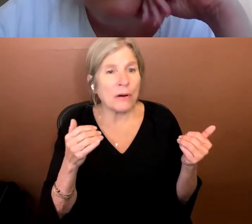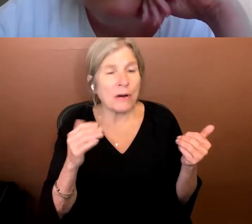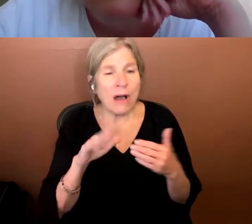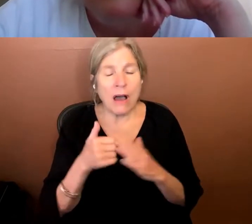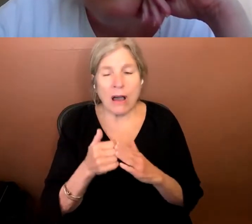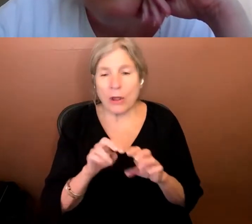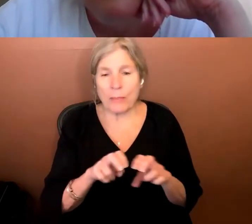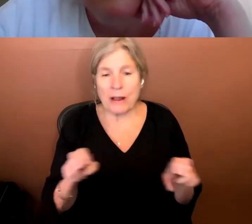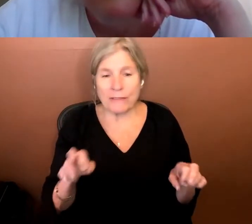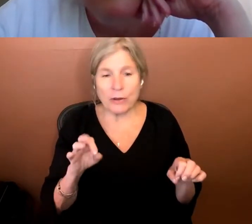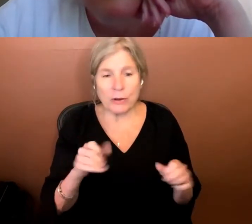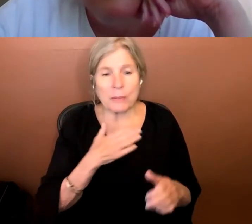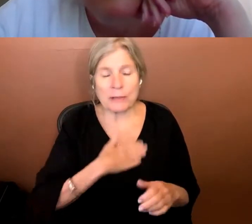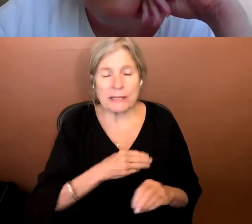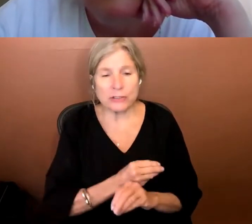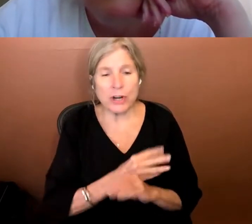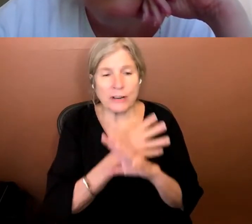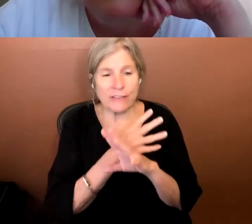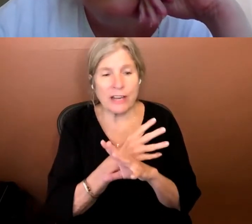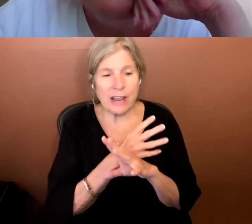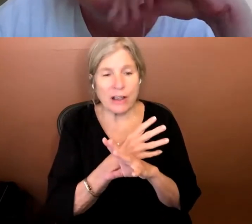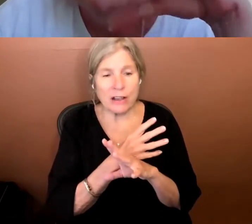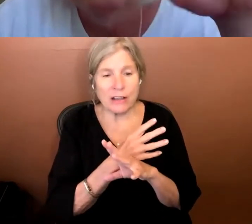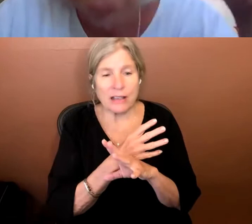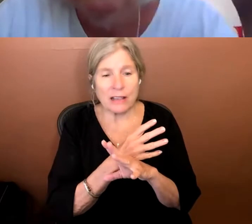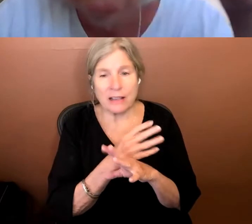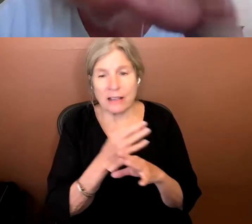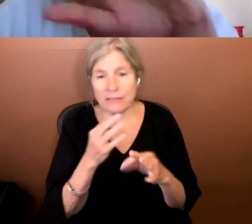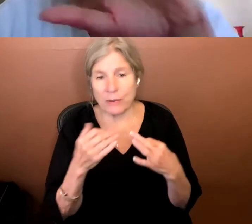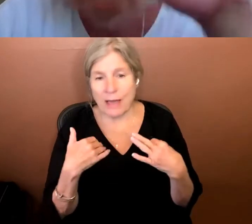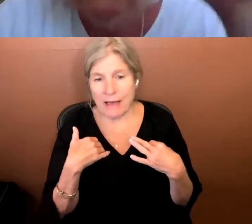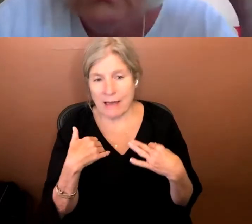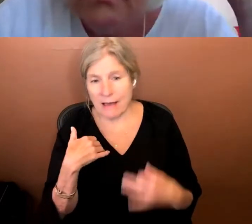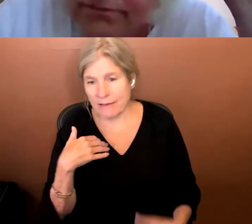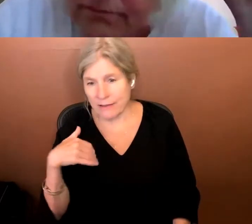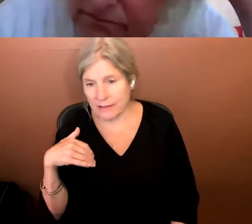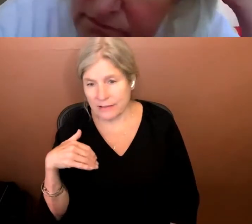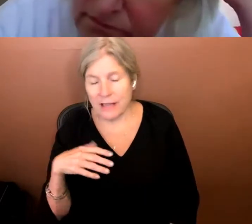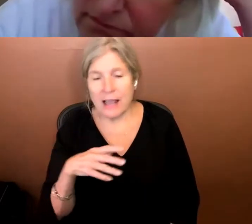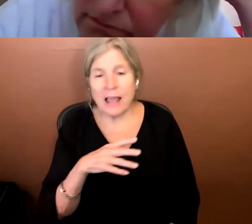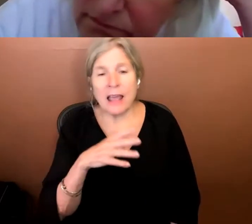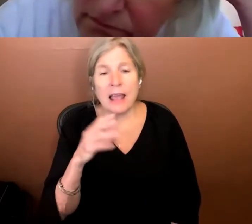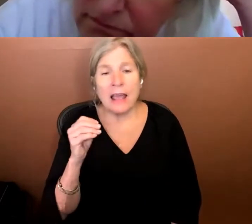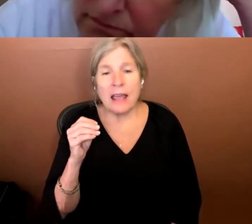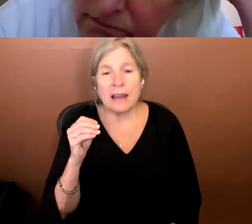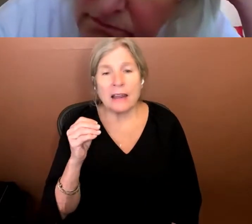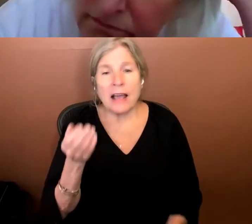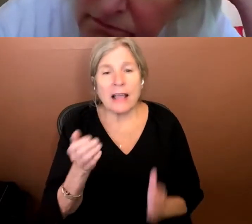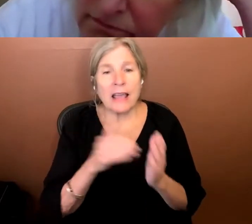turn on your video if you have it coming on. And, again, this is the tactile